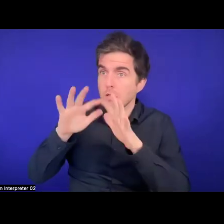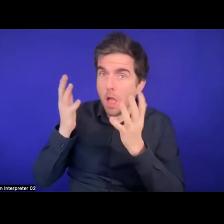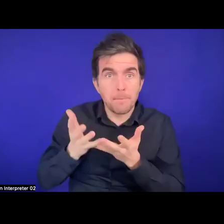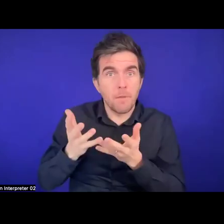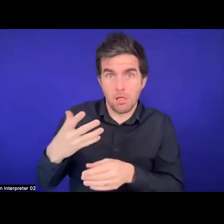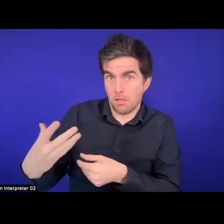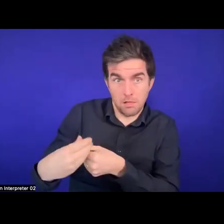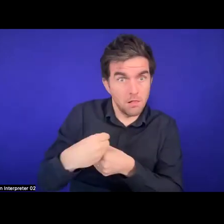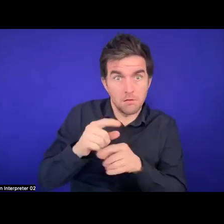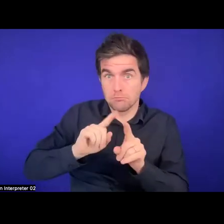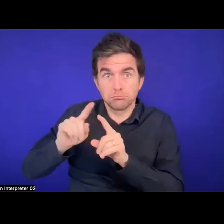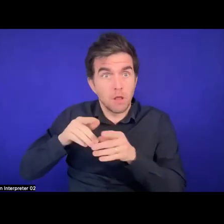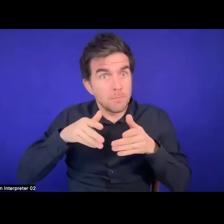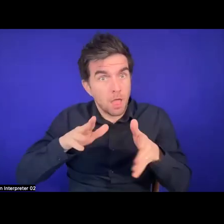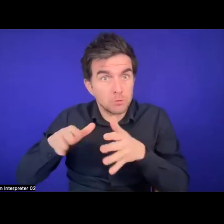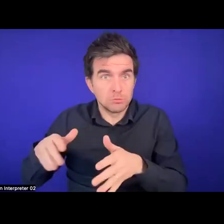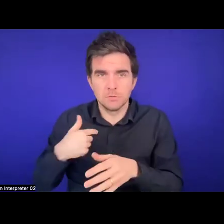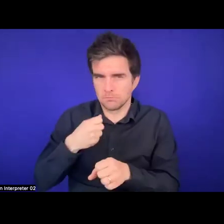experience in supporting research on disability rights carried out by disability